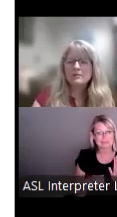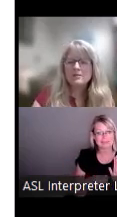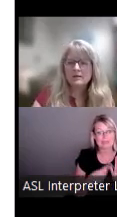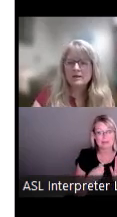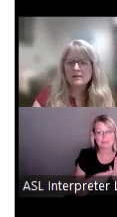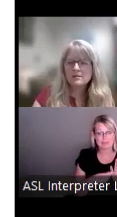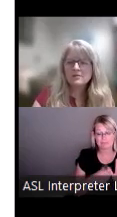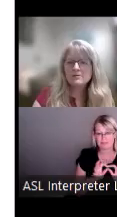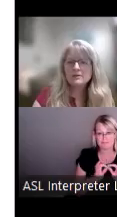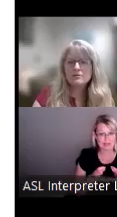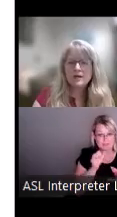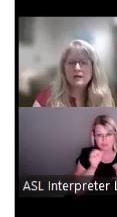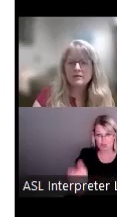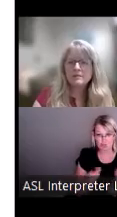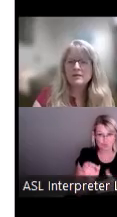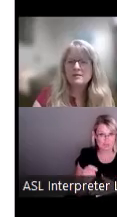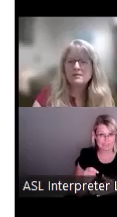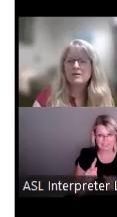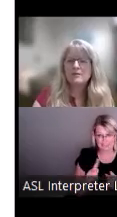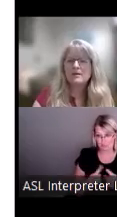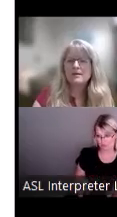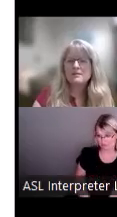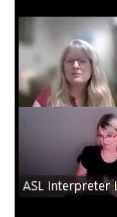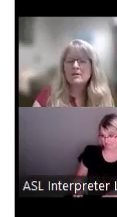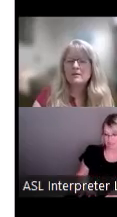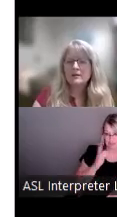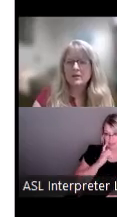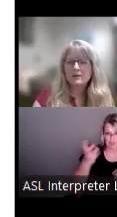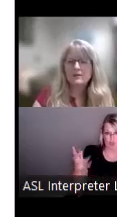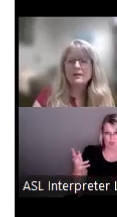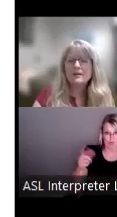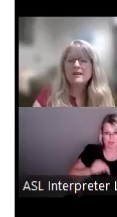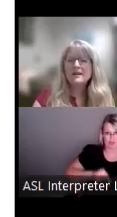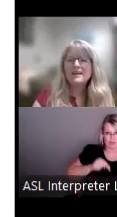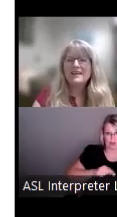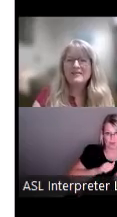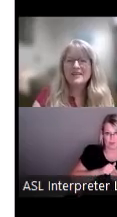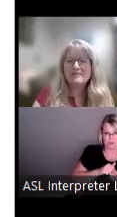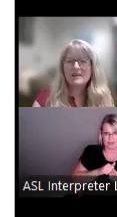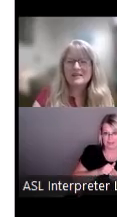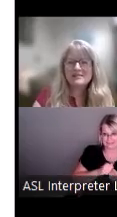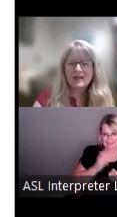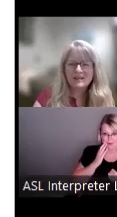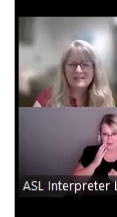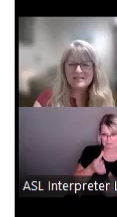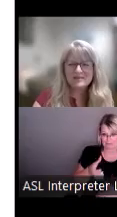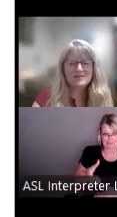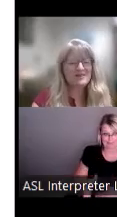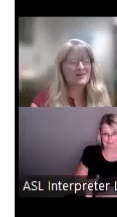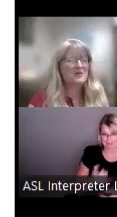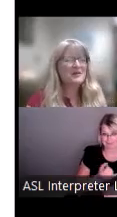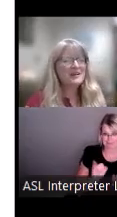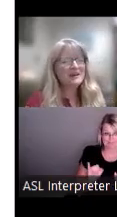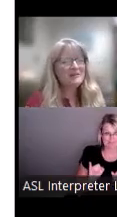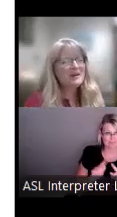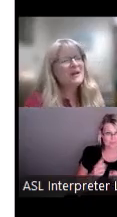opportunity to their child, because they're already struggling with giving them the independence to use an open cup.